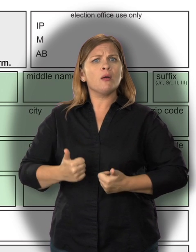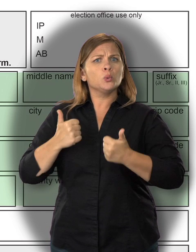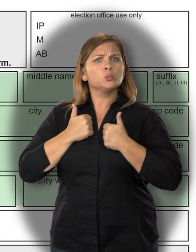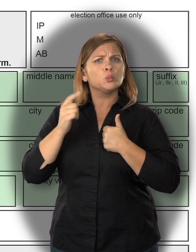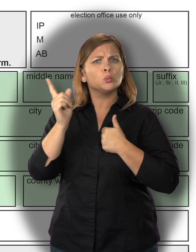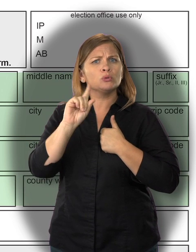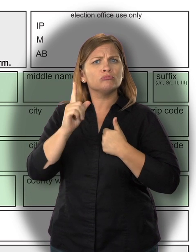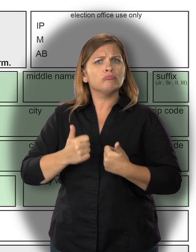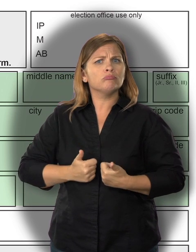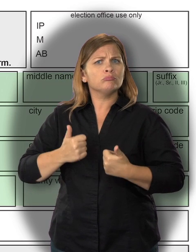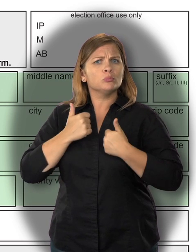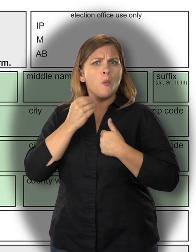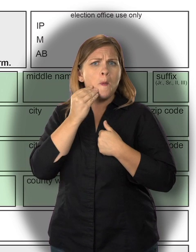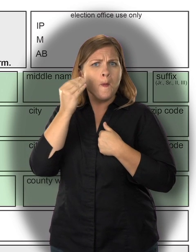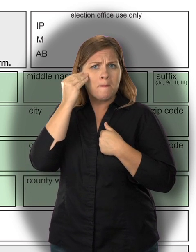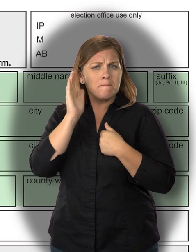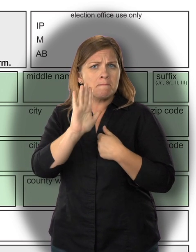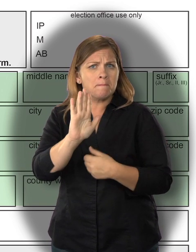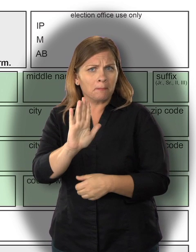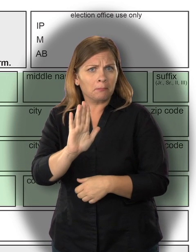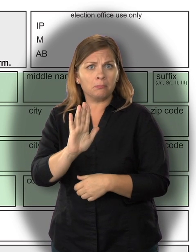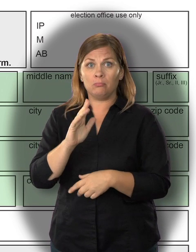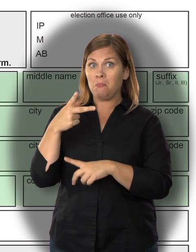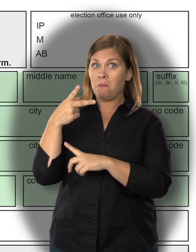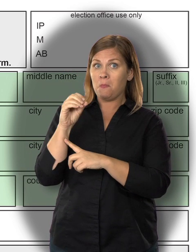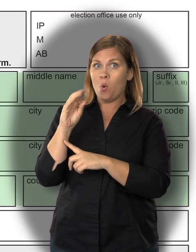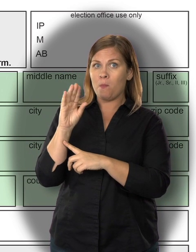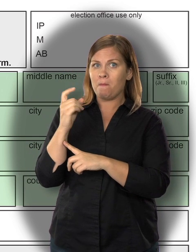your mailing address, if you can't get mail delivered to your home